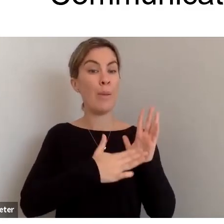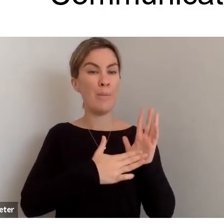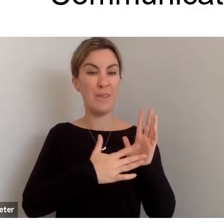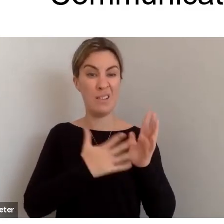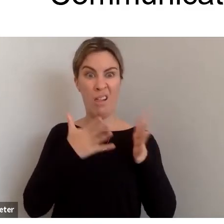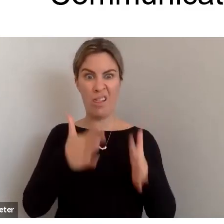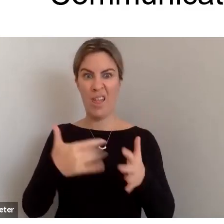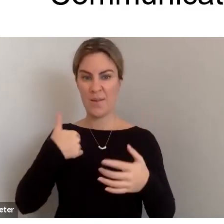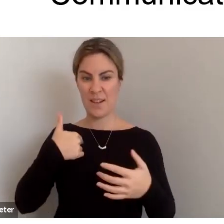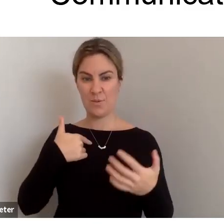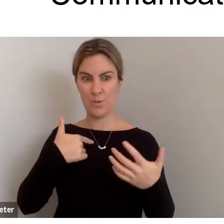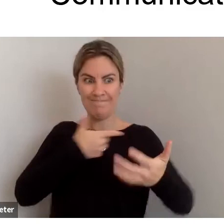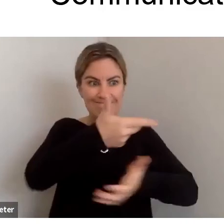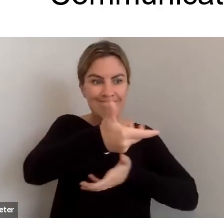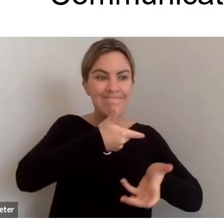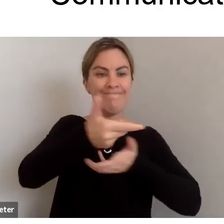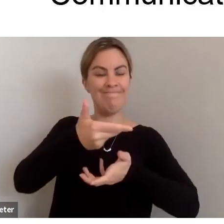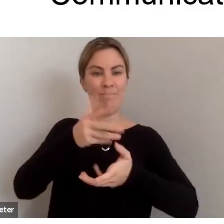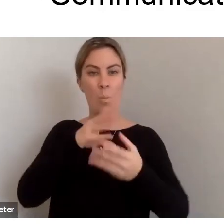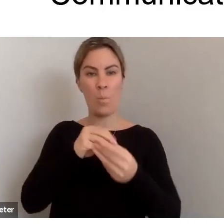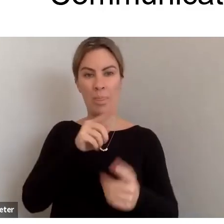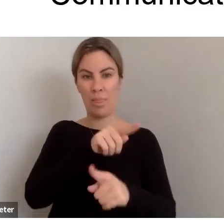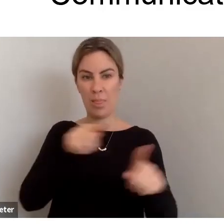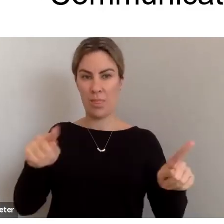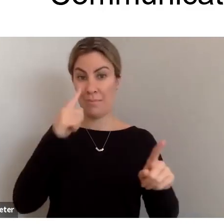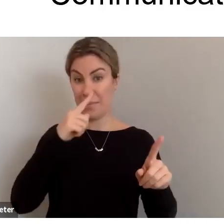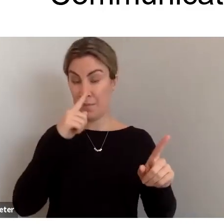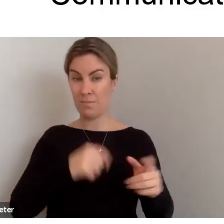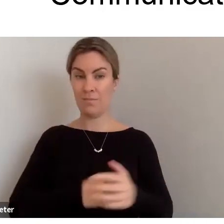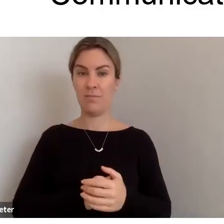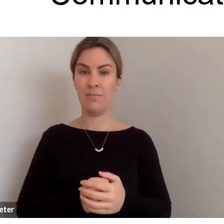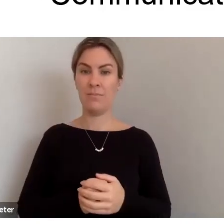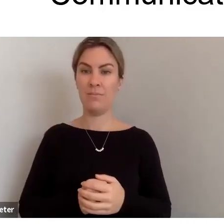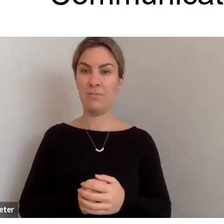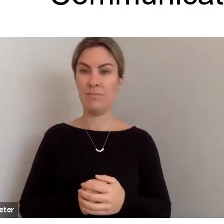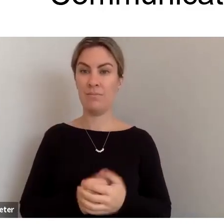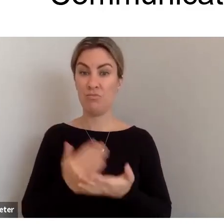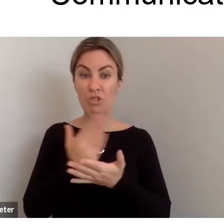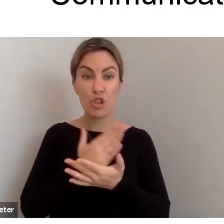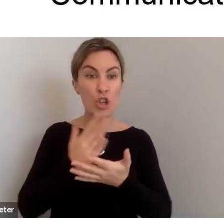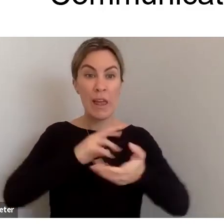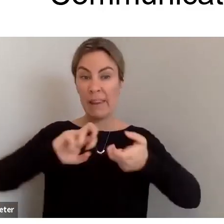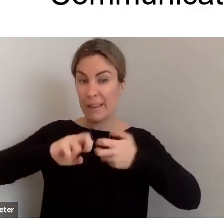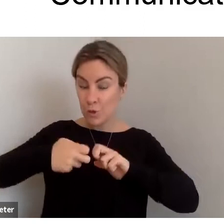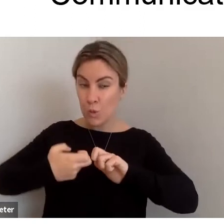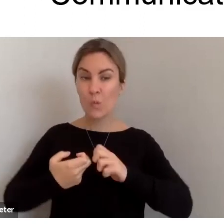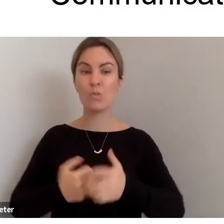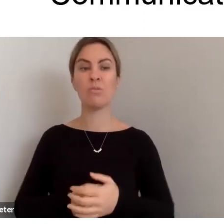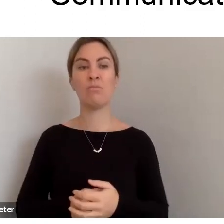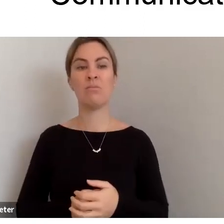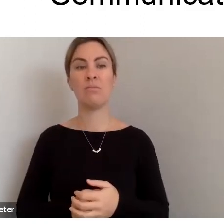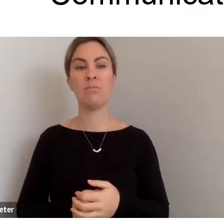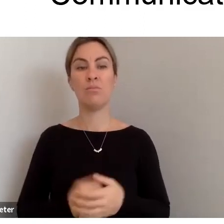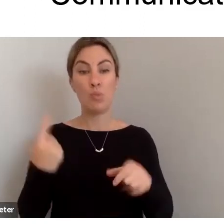It allows us to share issues talk about what we want to do, and be a